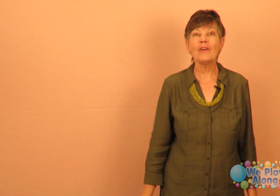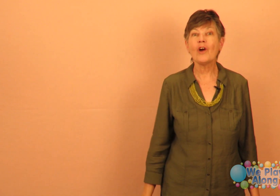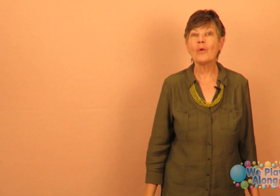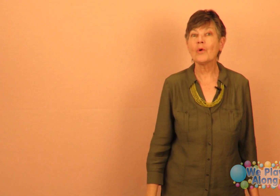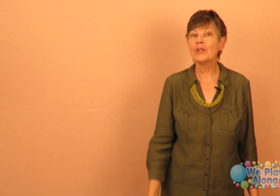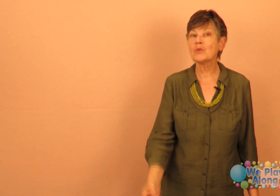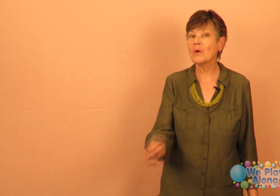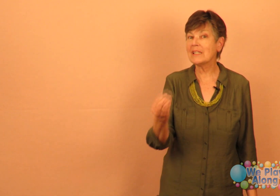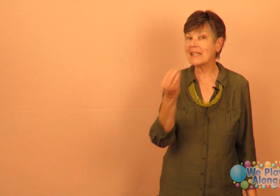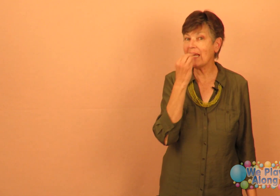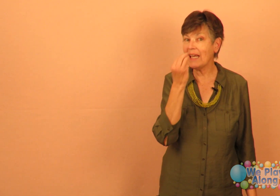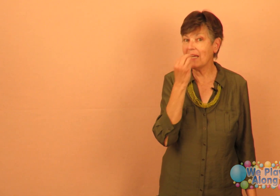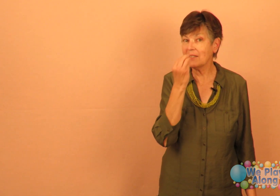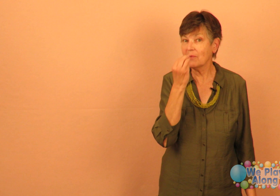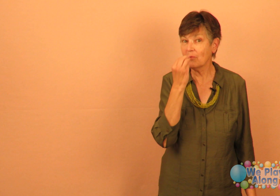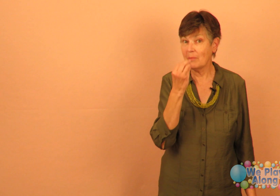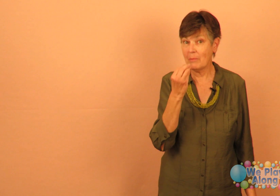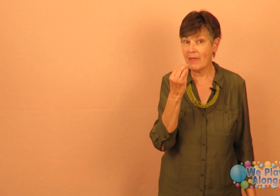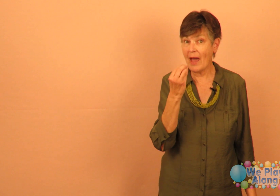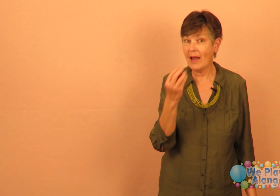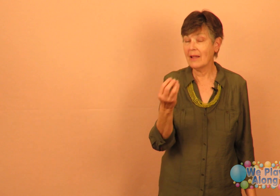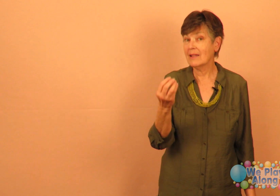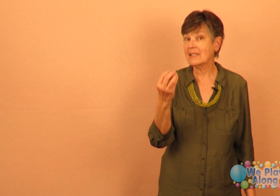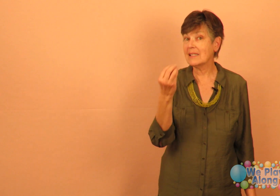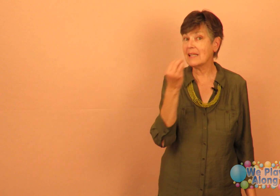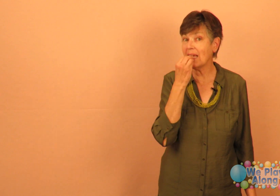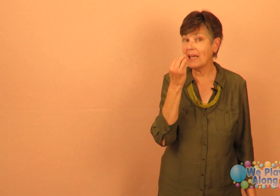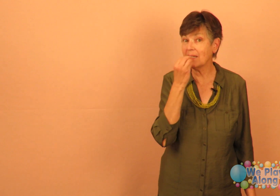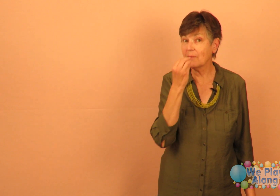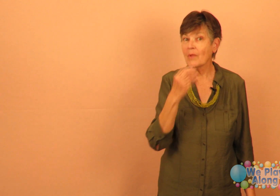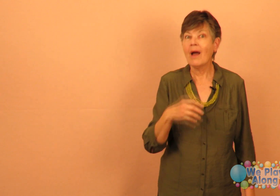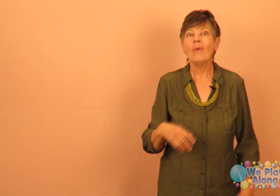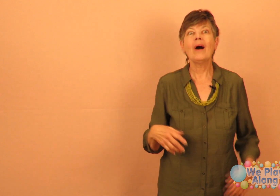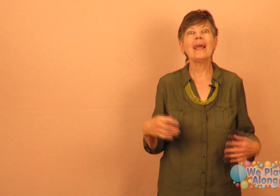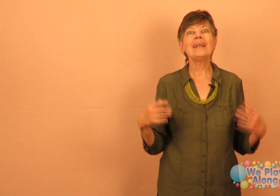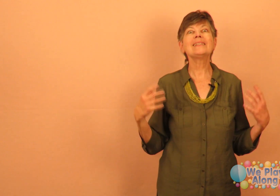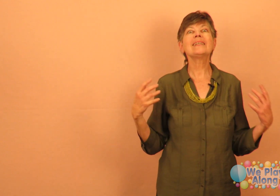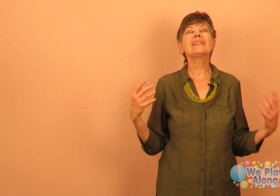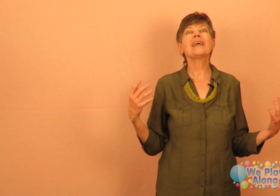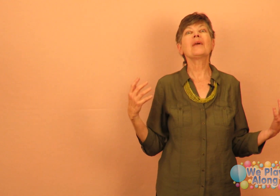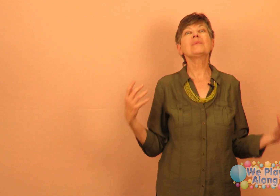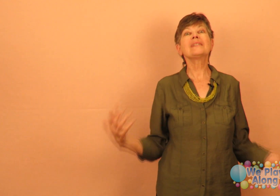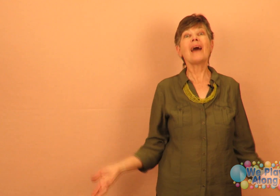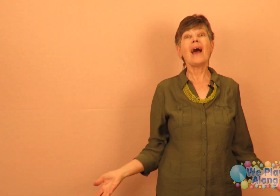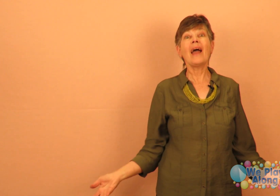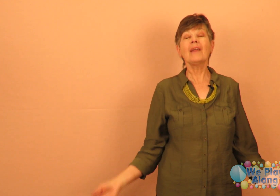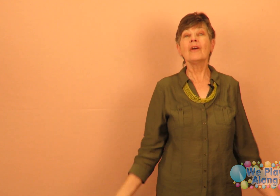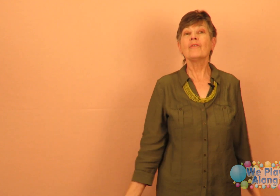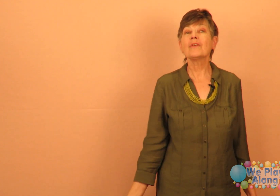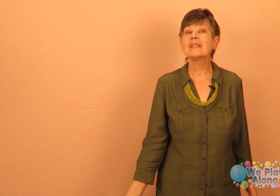of our words was eat remember that this is eat well it's the same sign for the